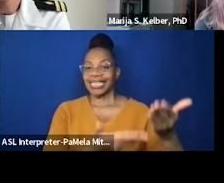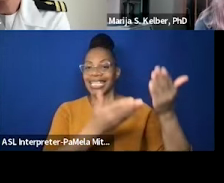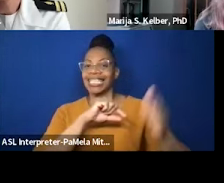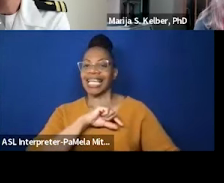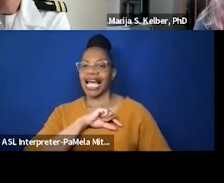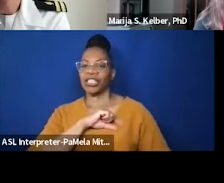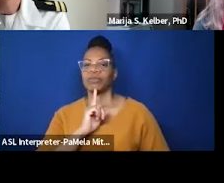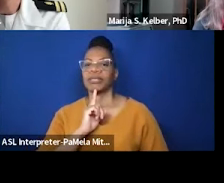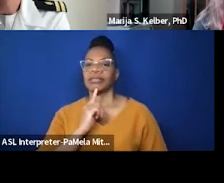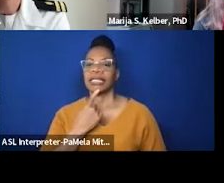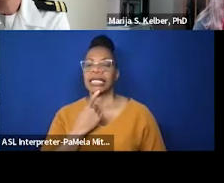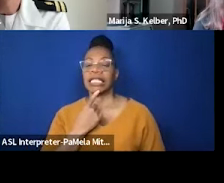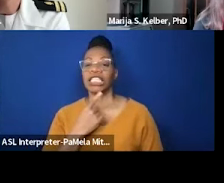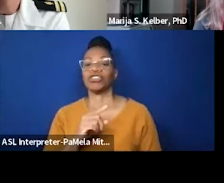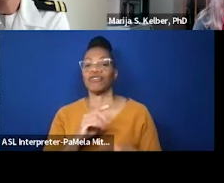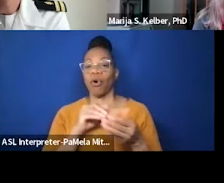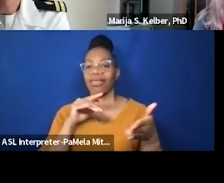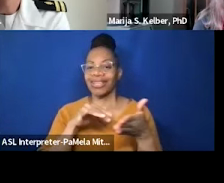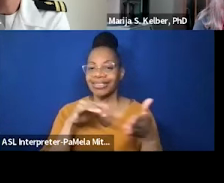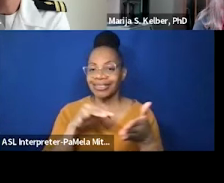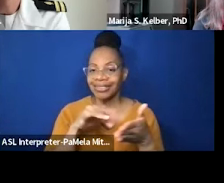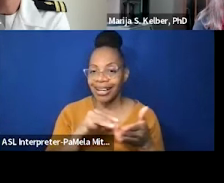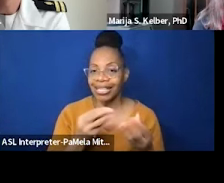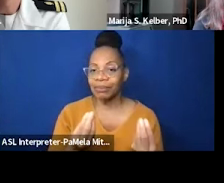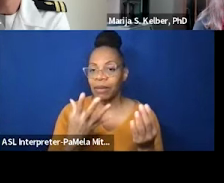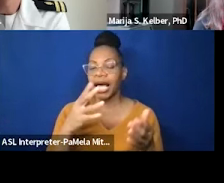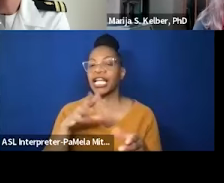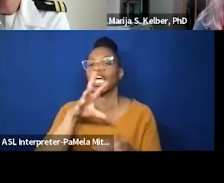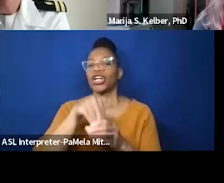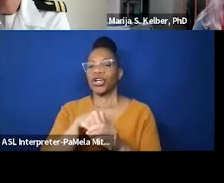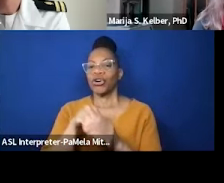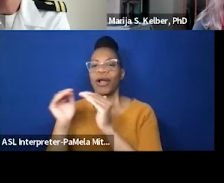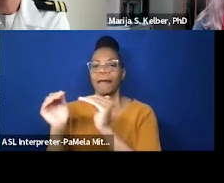for inclusion of studies. So we included peer review published studies,